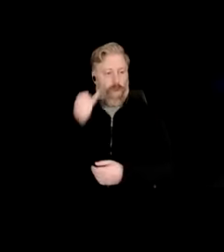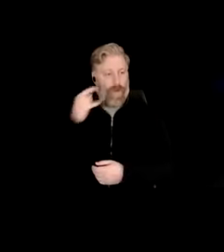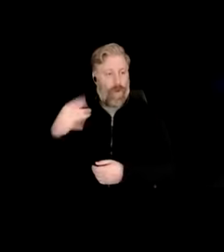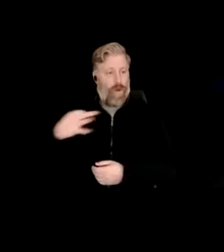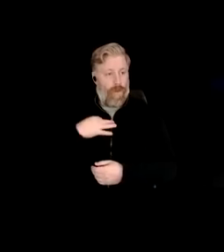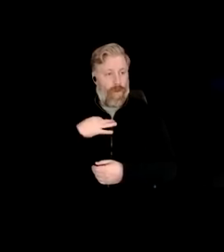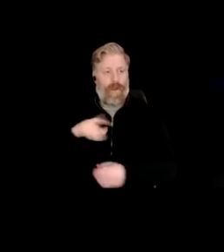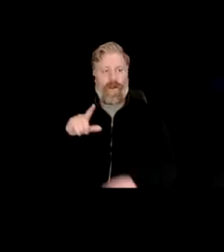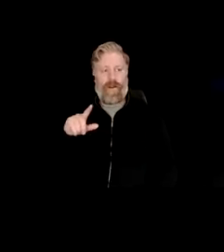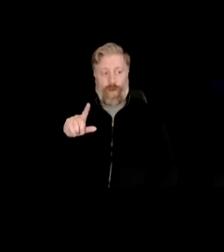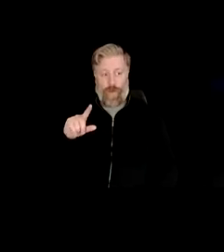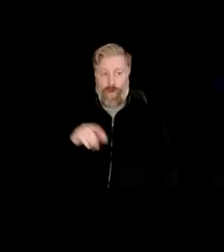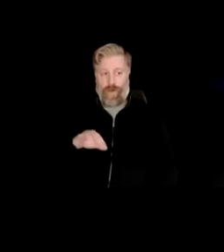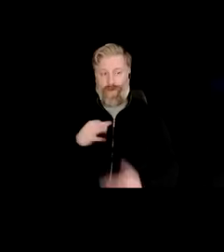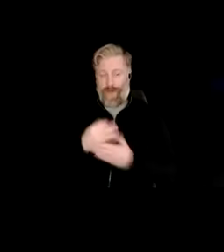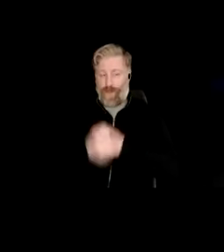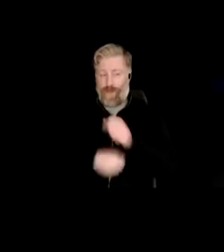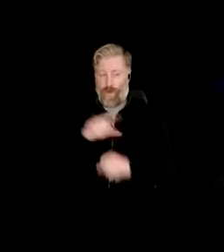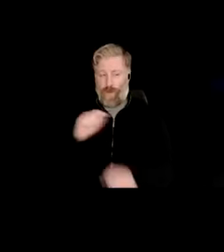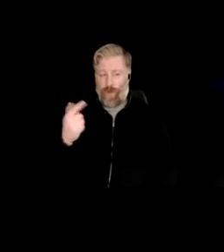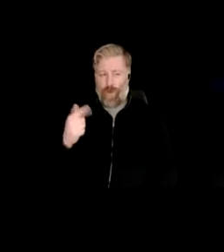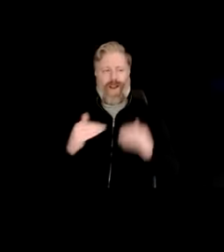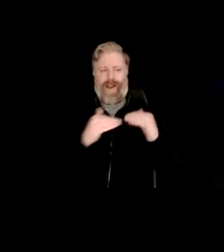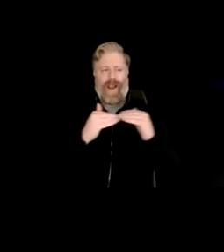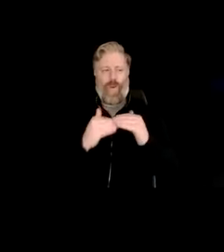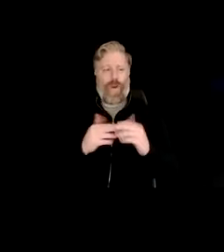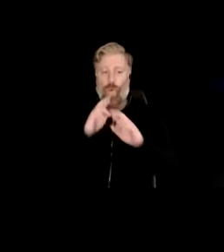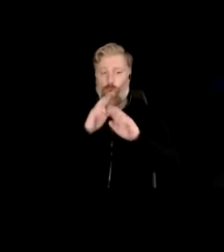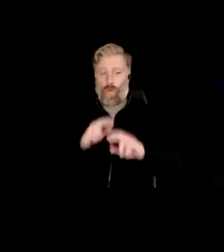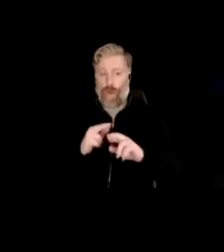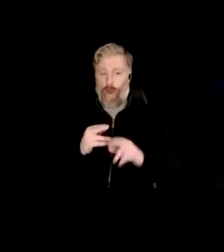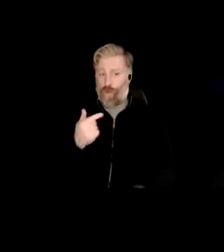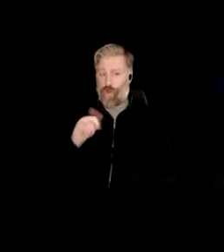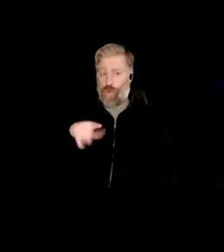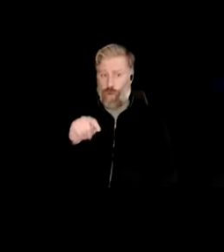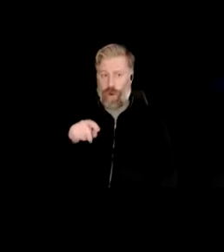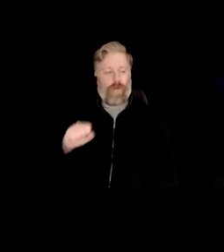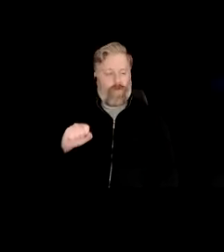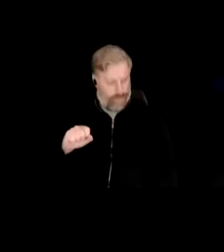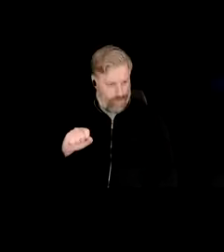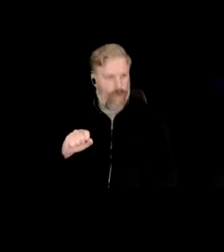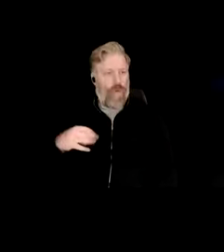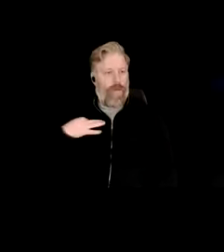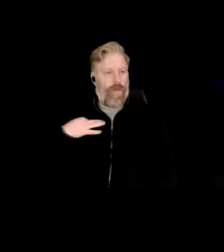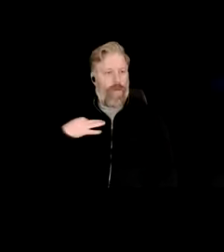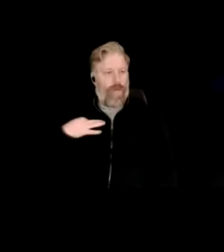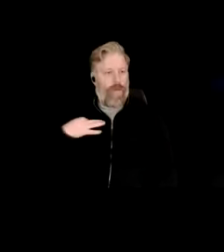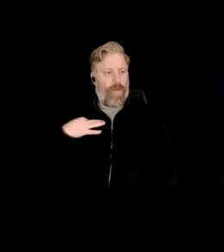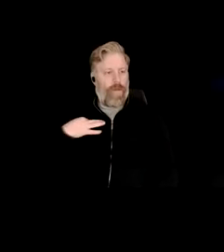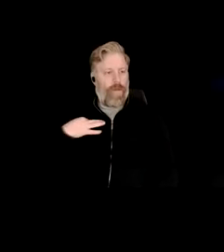Equity Response grant, again, eligible. The fiscal year 21, Flexible Support grant,